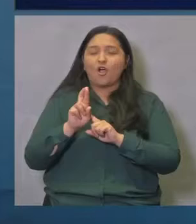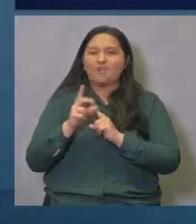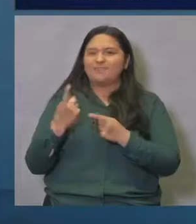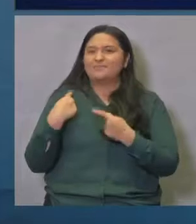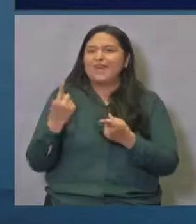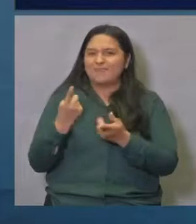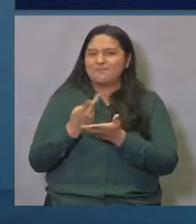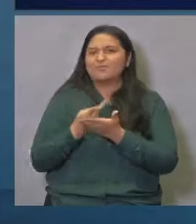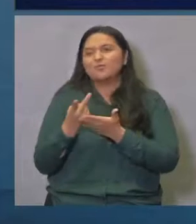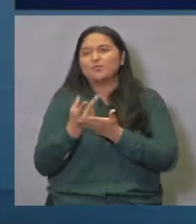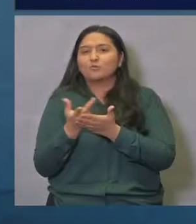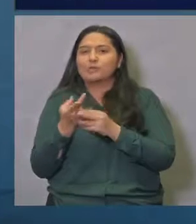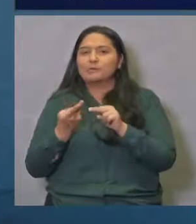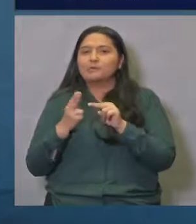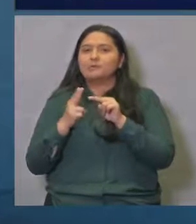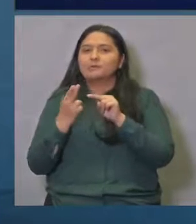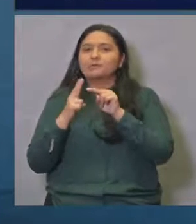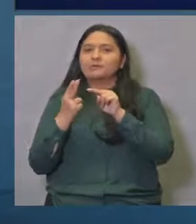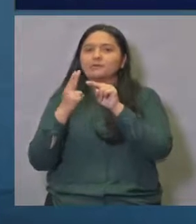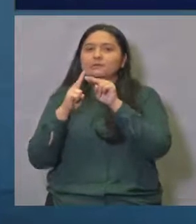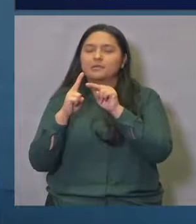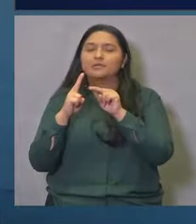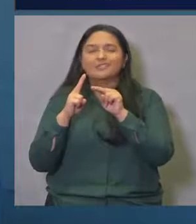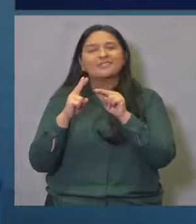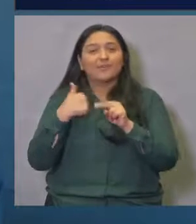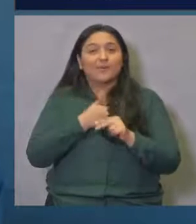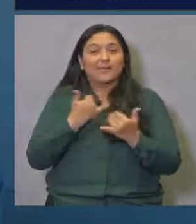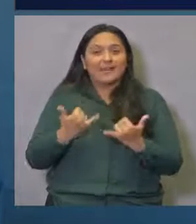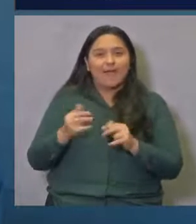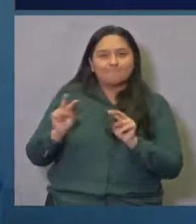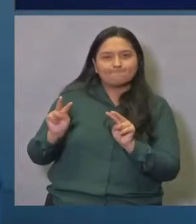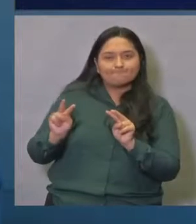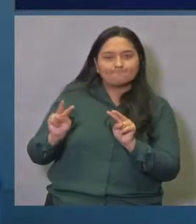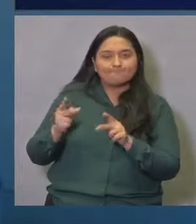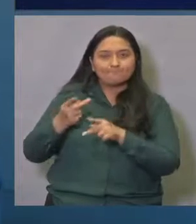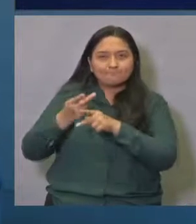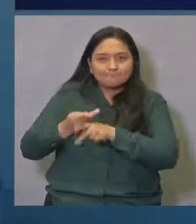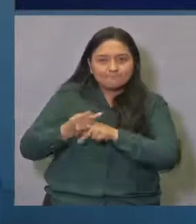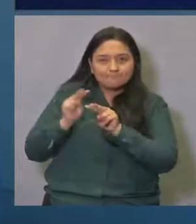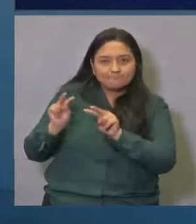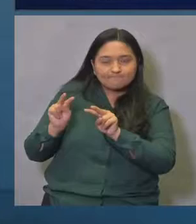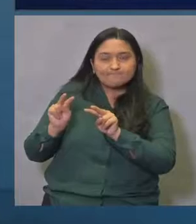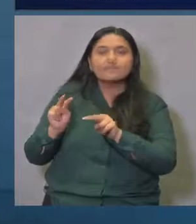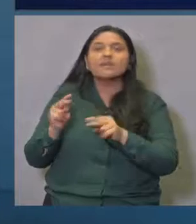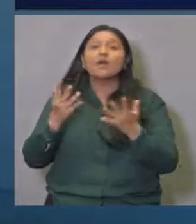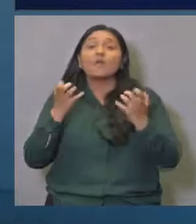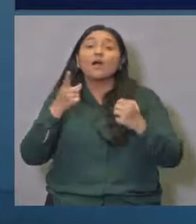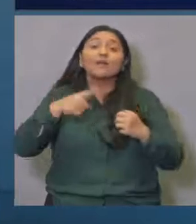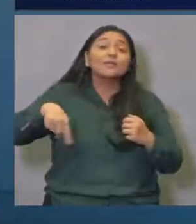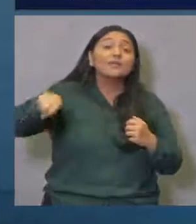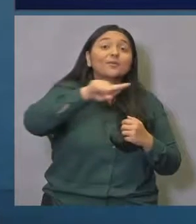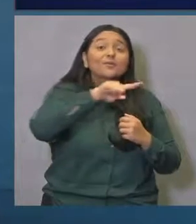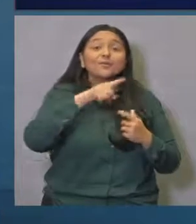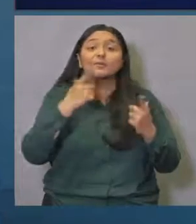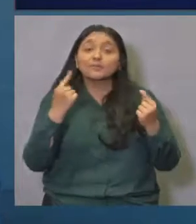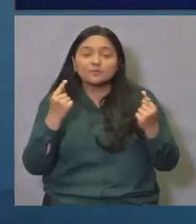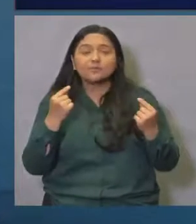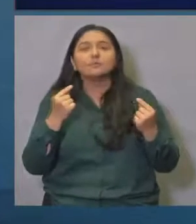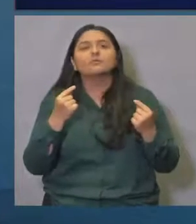R HAS BEEN CREEPING UP STEADILY FOR THE LAST TWO WEEKS.